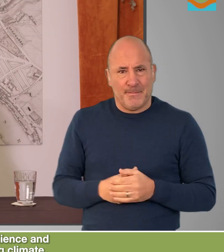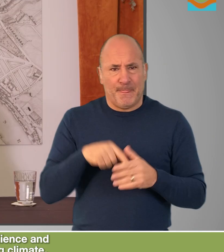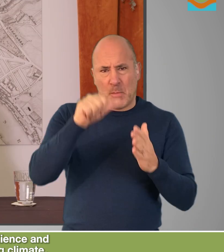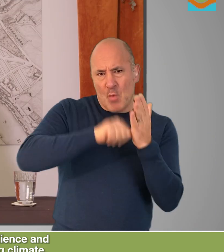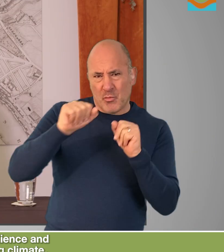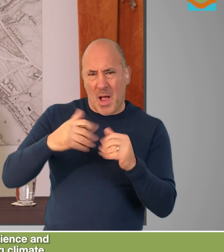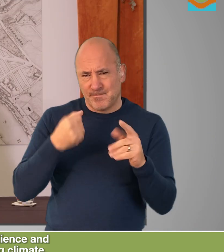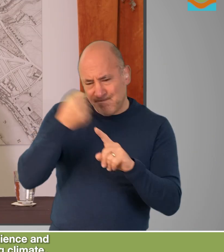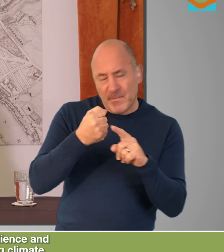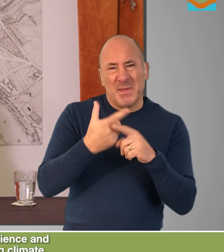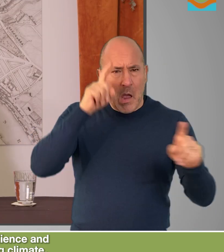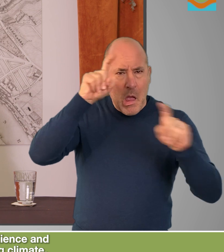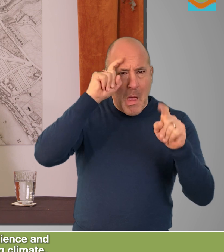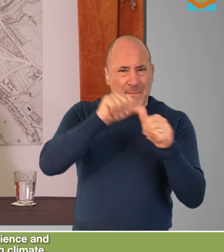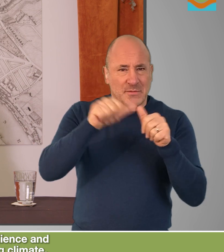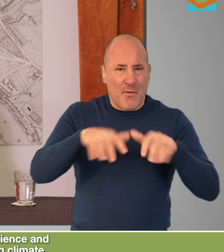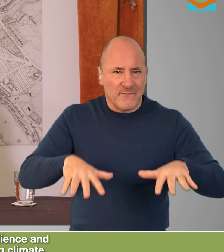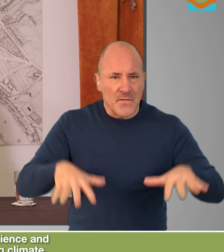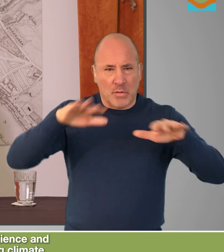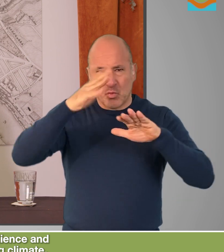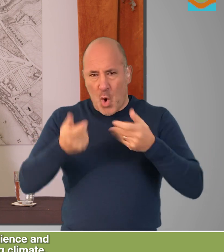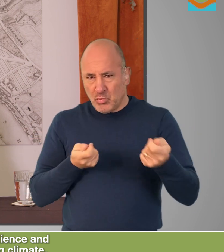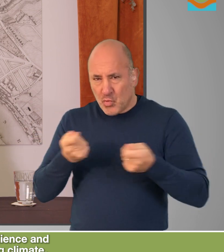in flood and coastal resilience and adaptation to a changing climate.